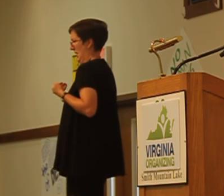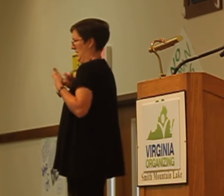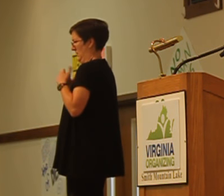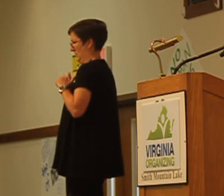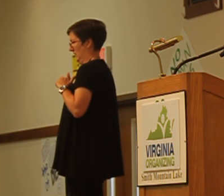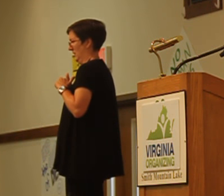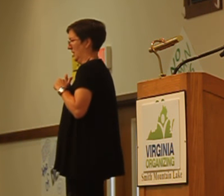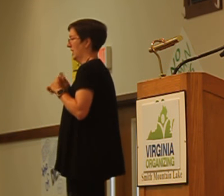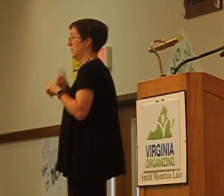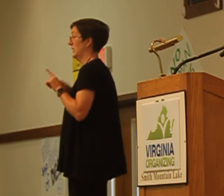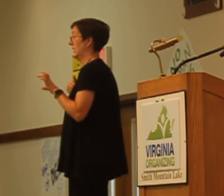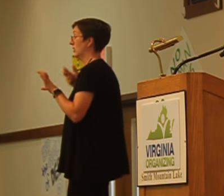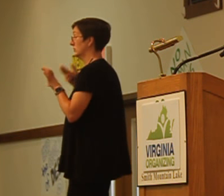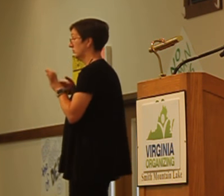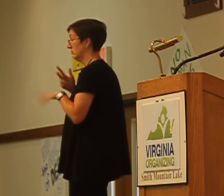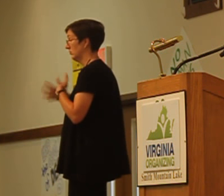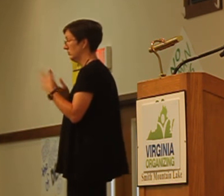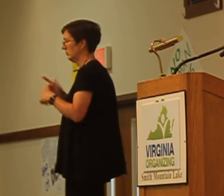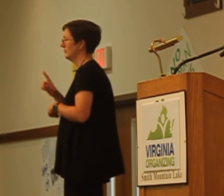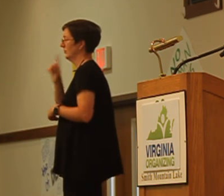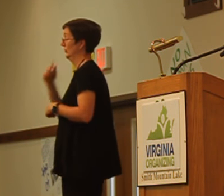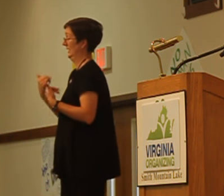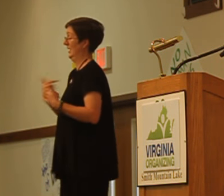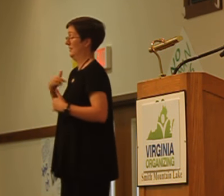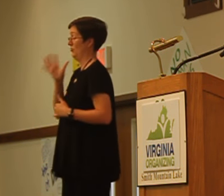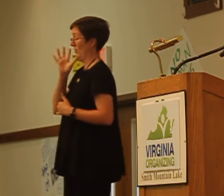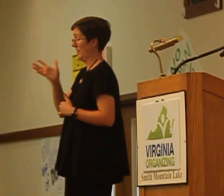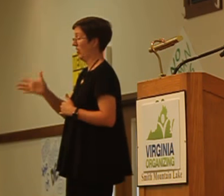even though I'm a grandmother and a great-grandmother,